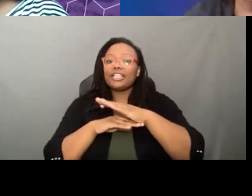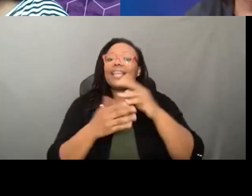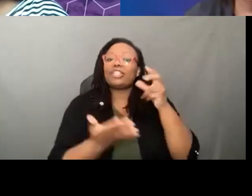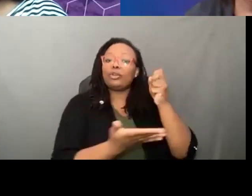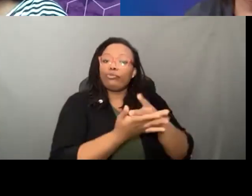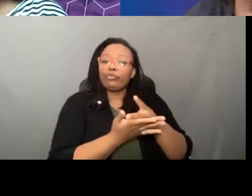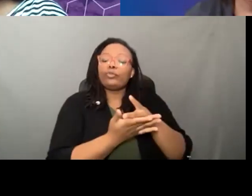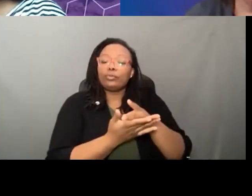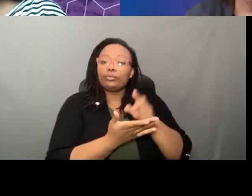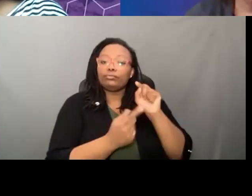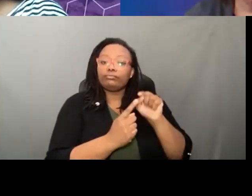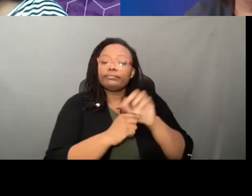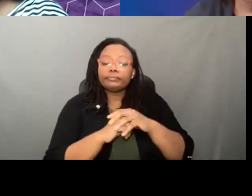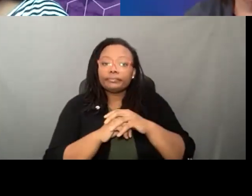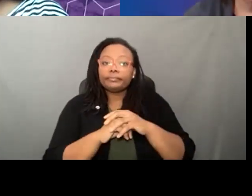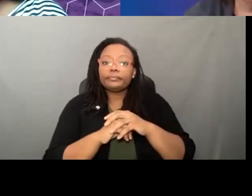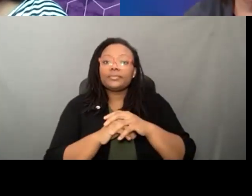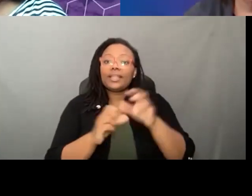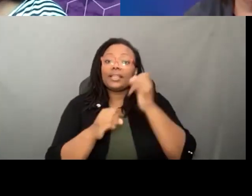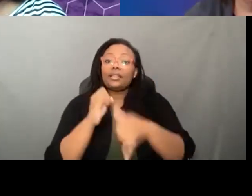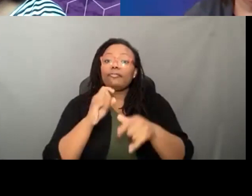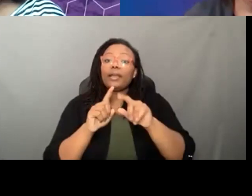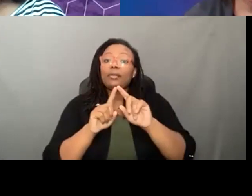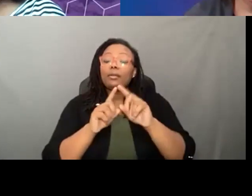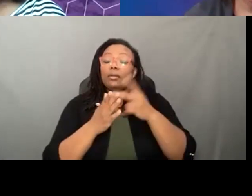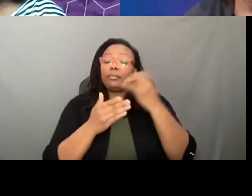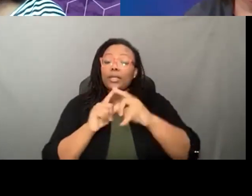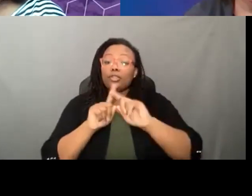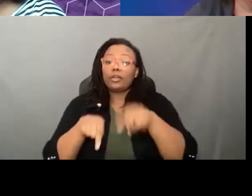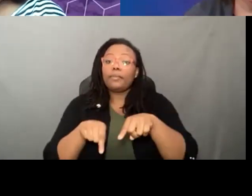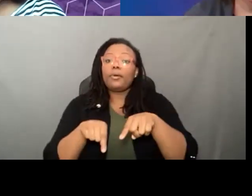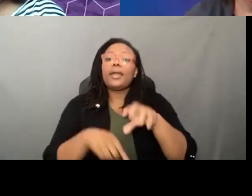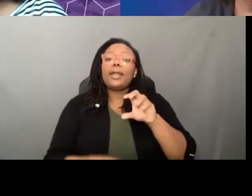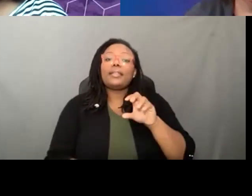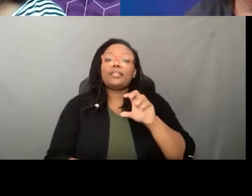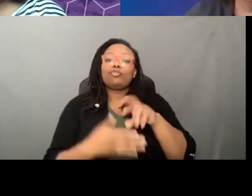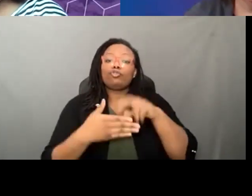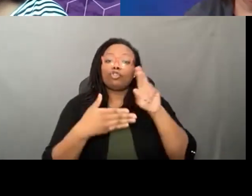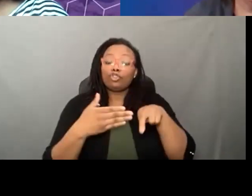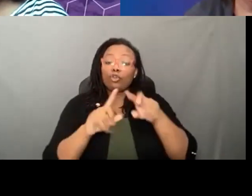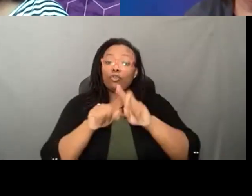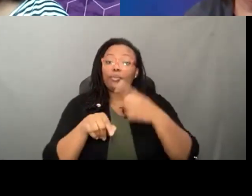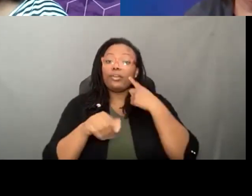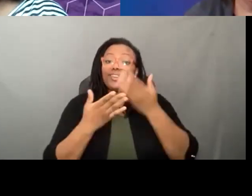Final Project Reports and the Project Outcomes Reports for the general public,